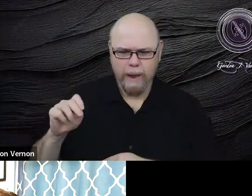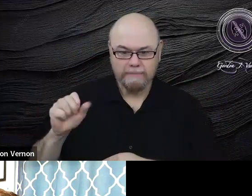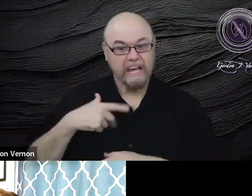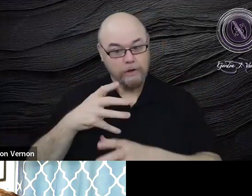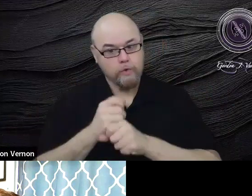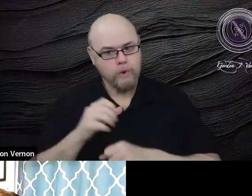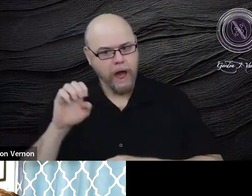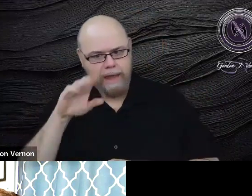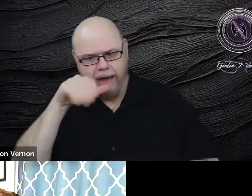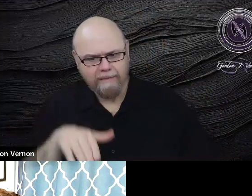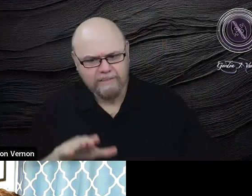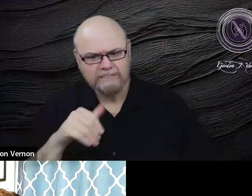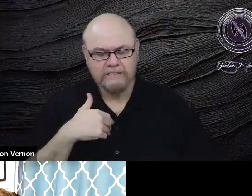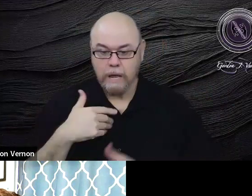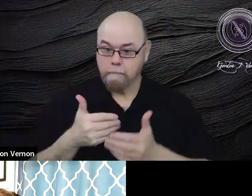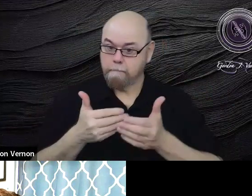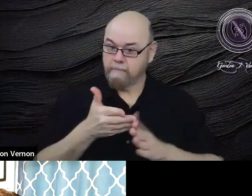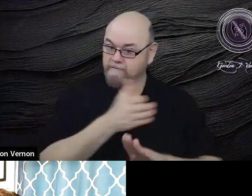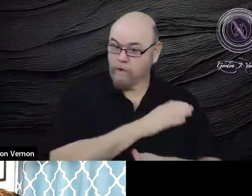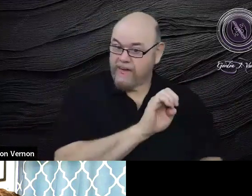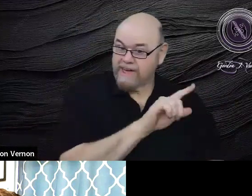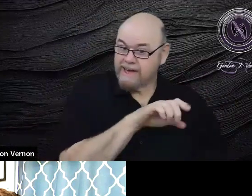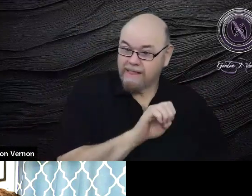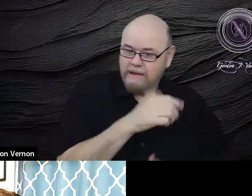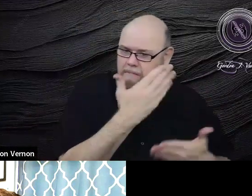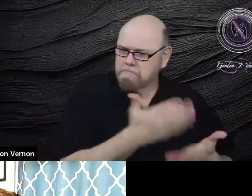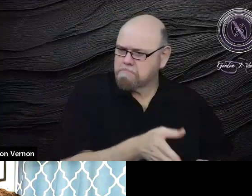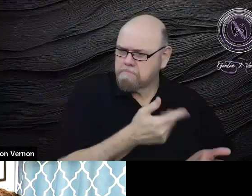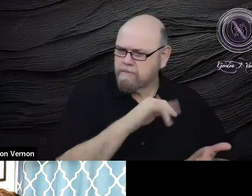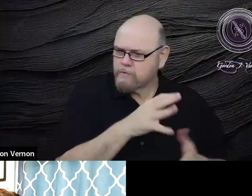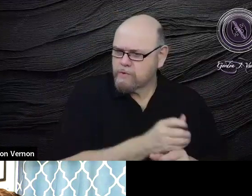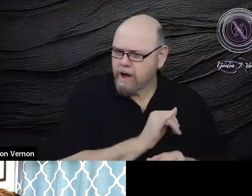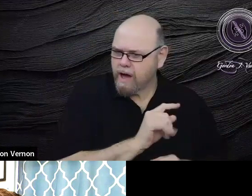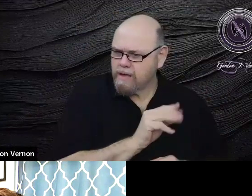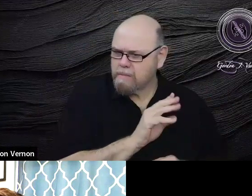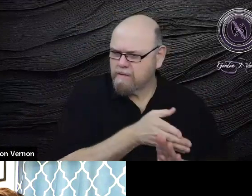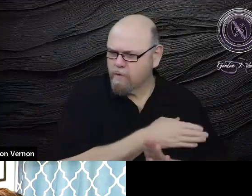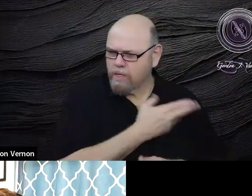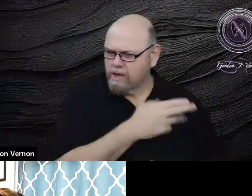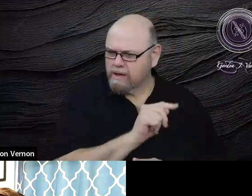goes pretty much in the opposite direction. So to highlight this digit triple test performance, which